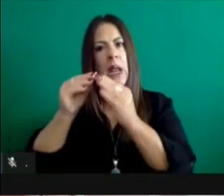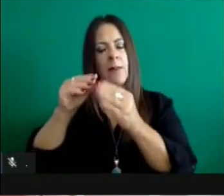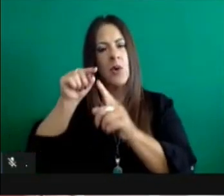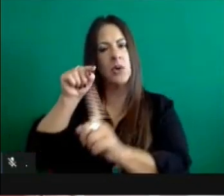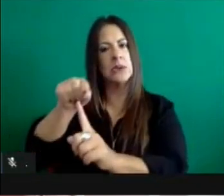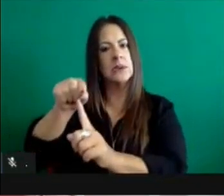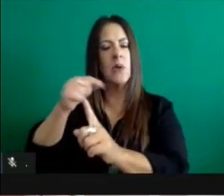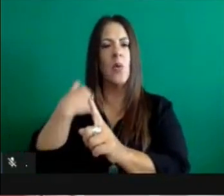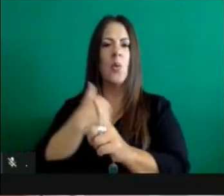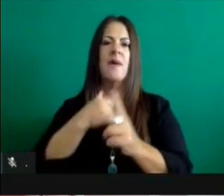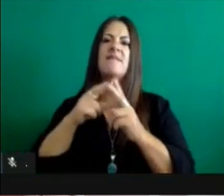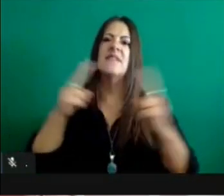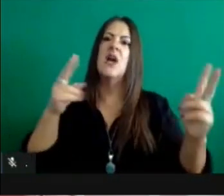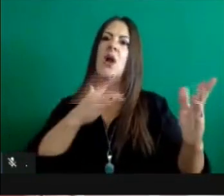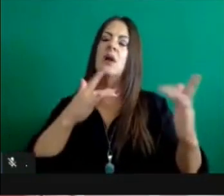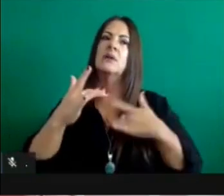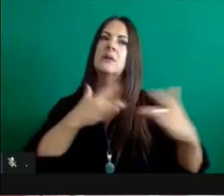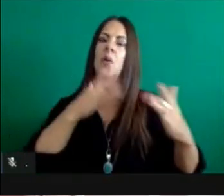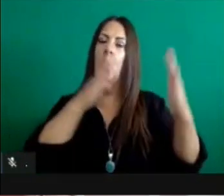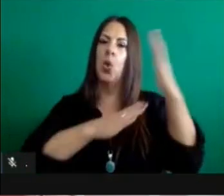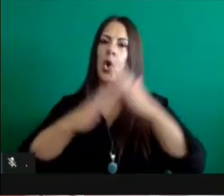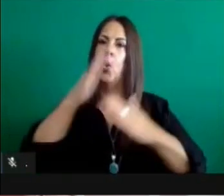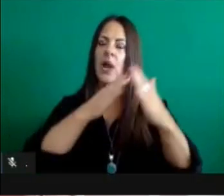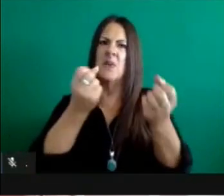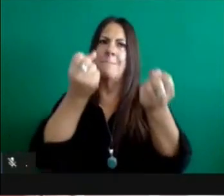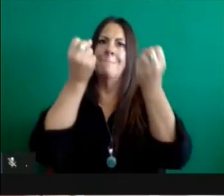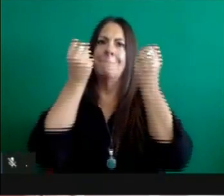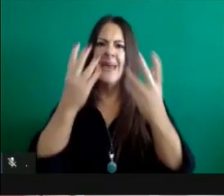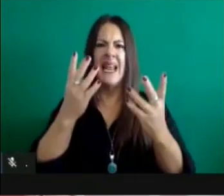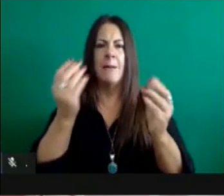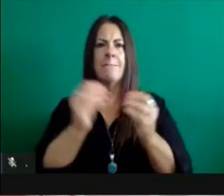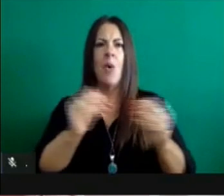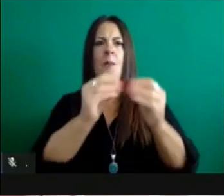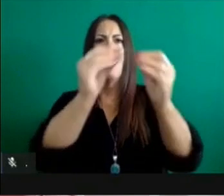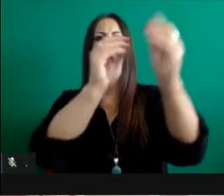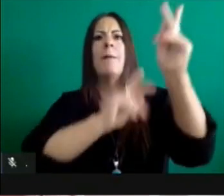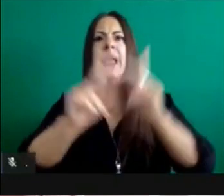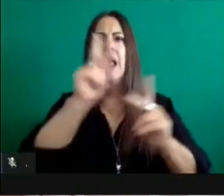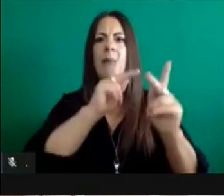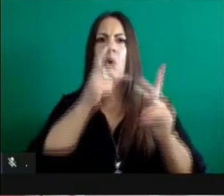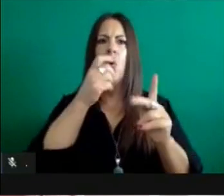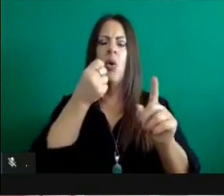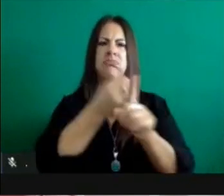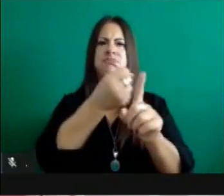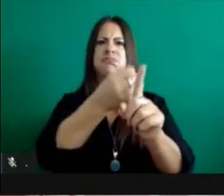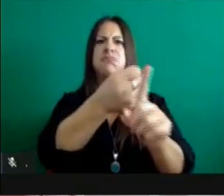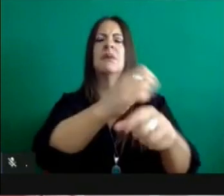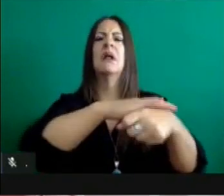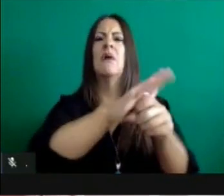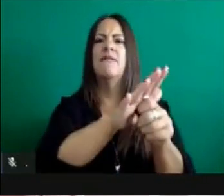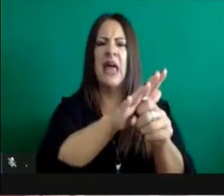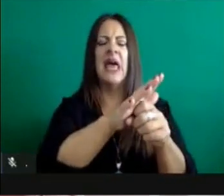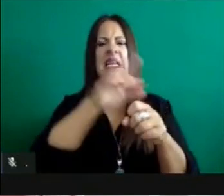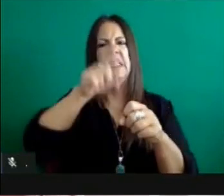WE HAVE ALWAYS BEEN ATTENTIVE TO IT, WITH A CRITICAL FOCUS ON